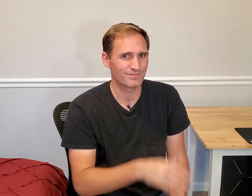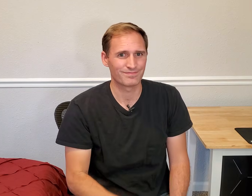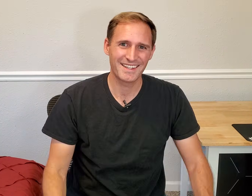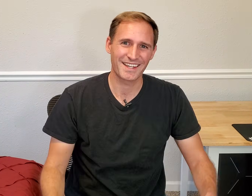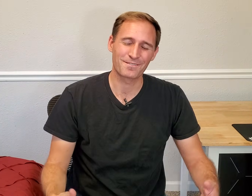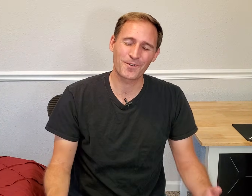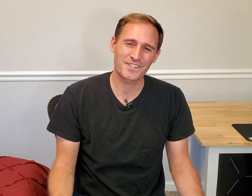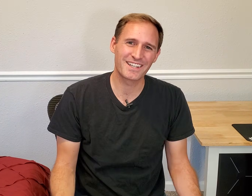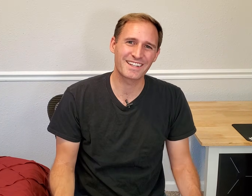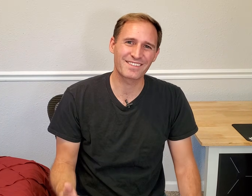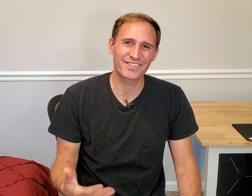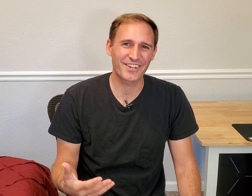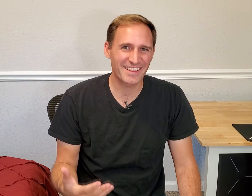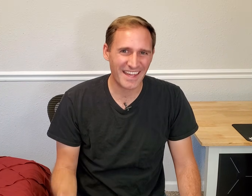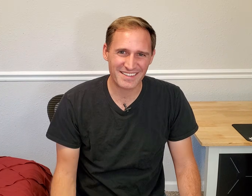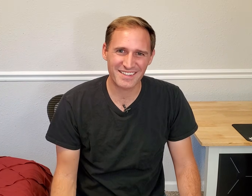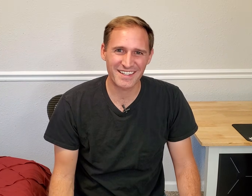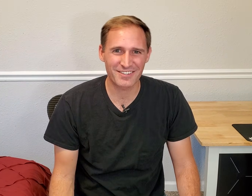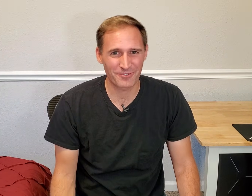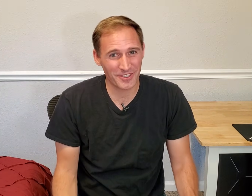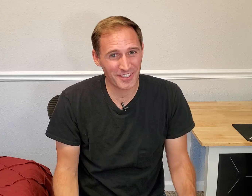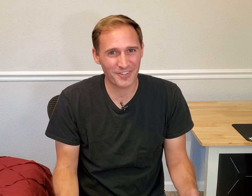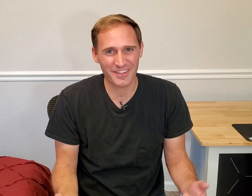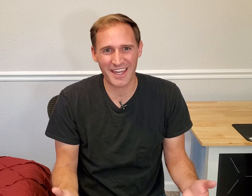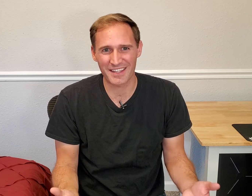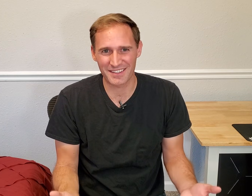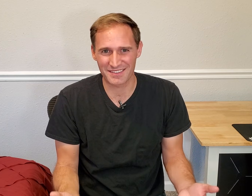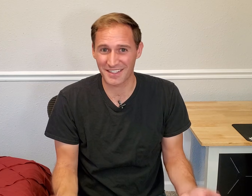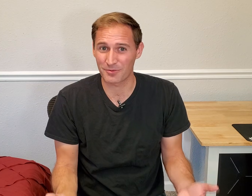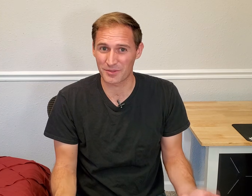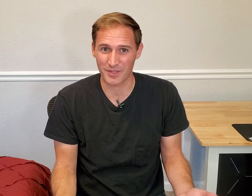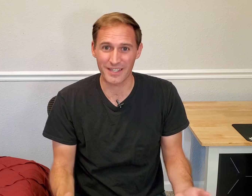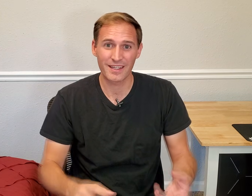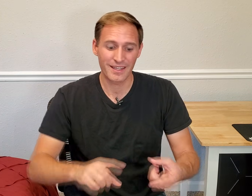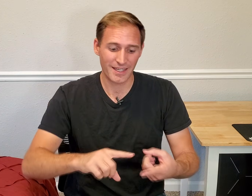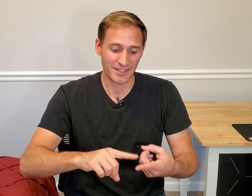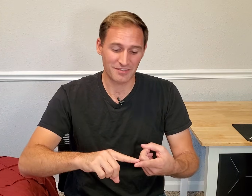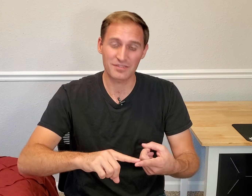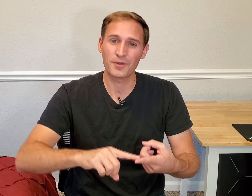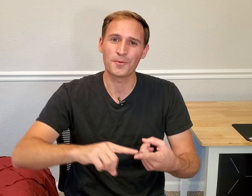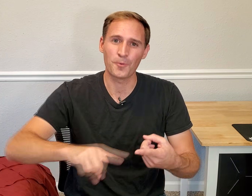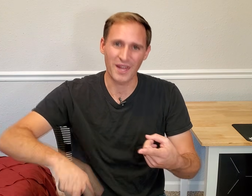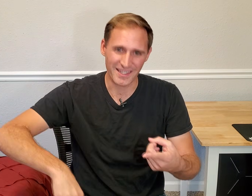fortunately the very last sign really only had it signed one way and it's 'when'.